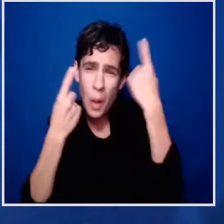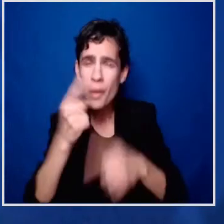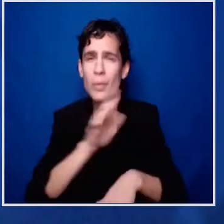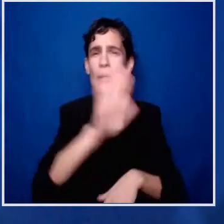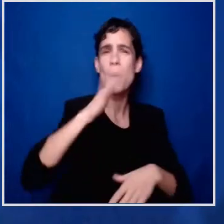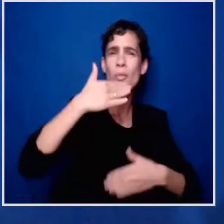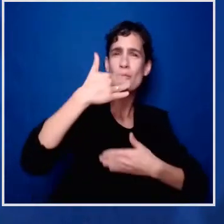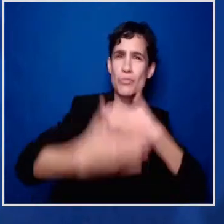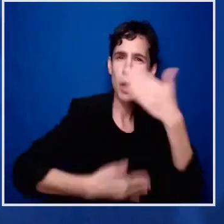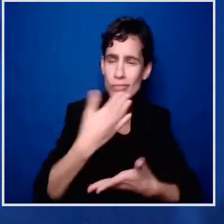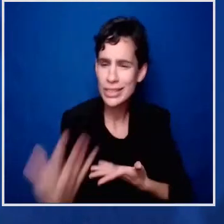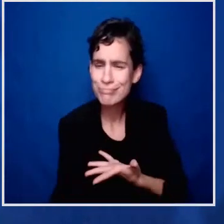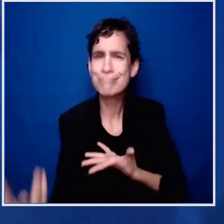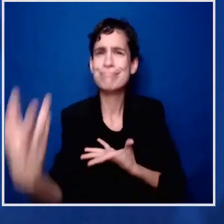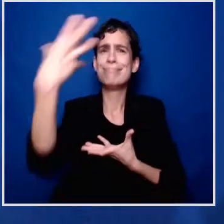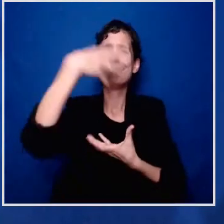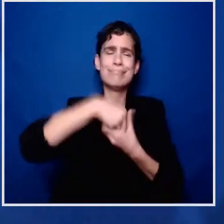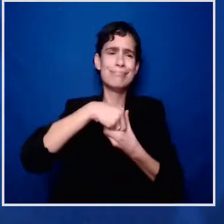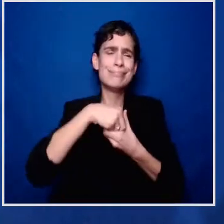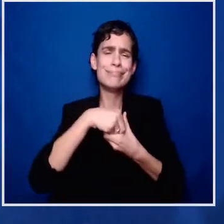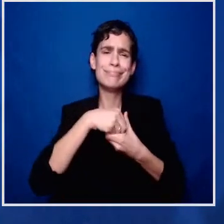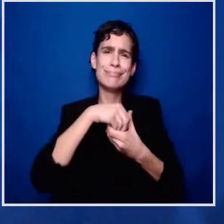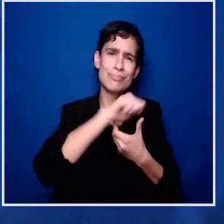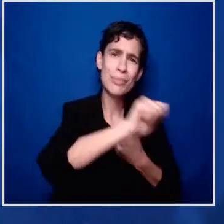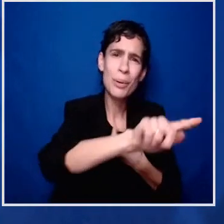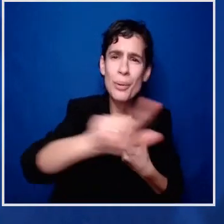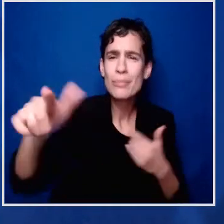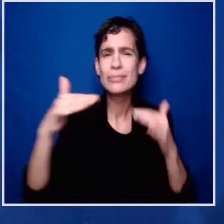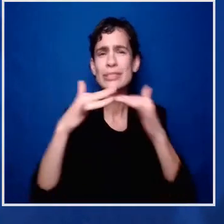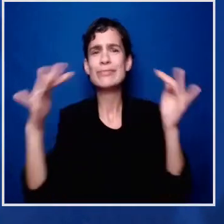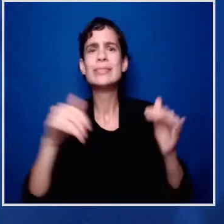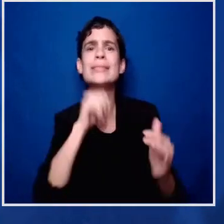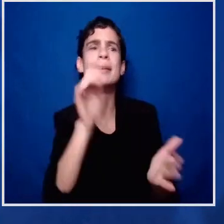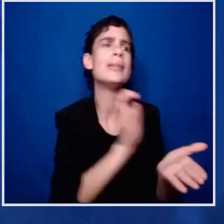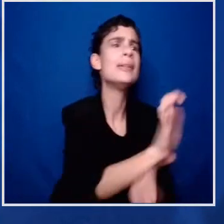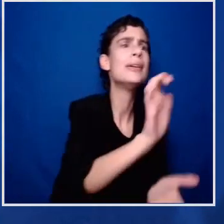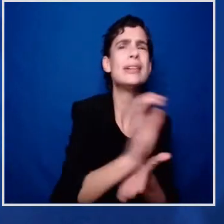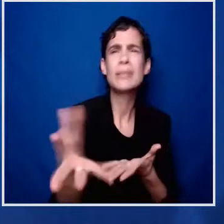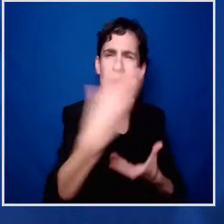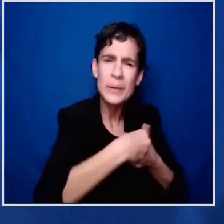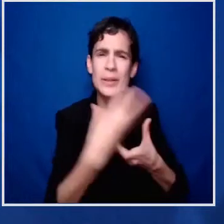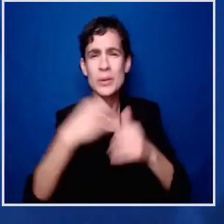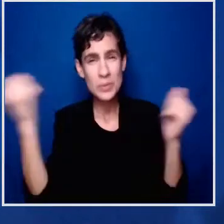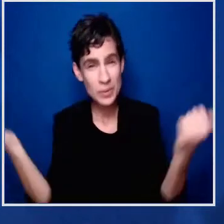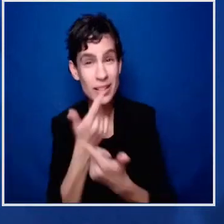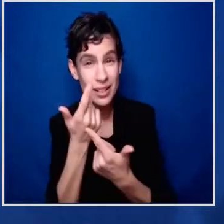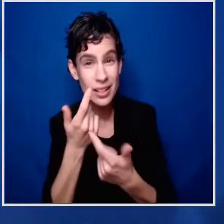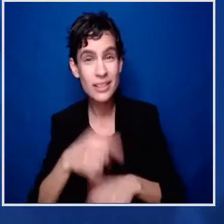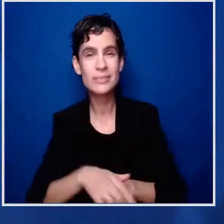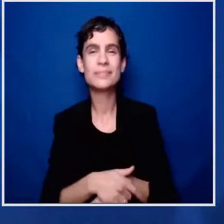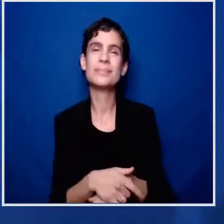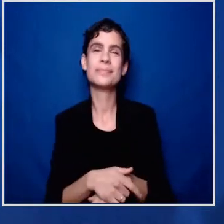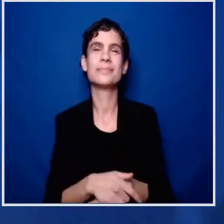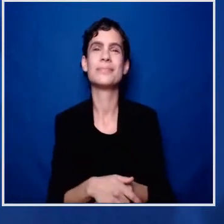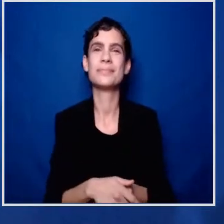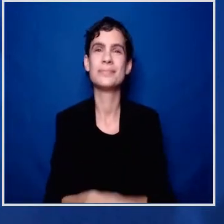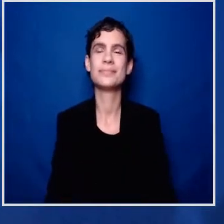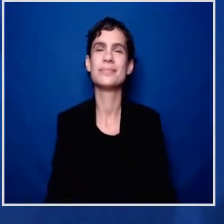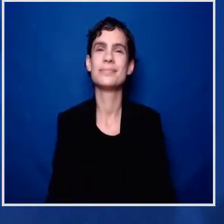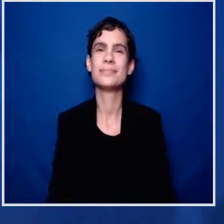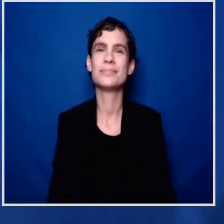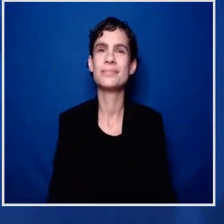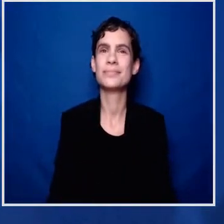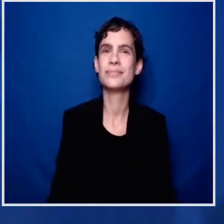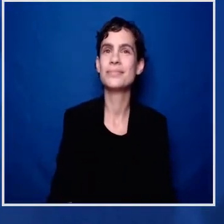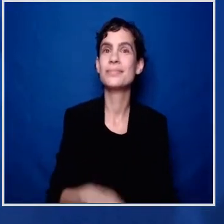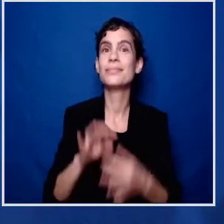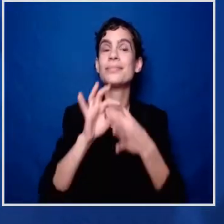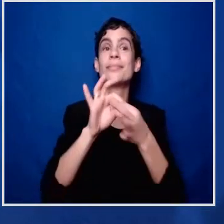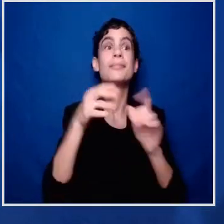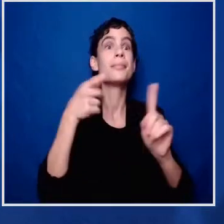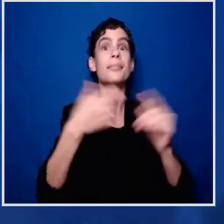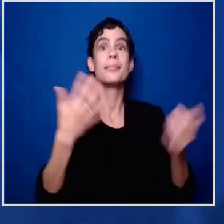TO HAVE AN INCLUSIVE AND FAIR,